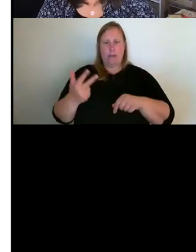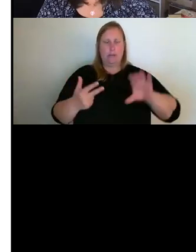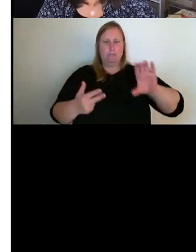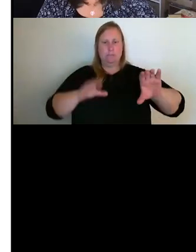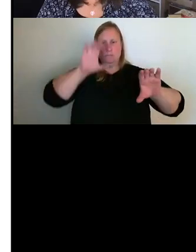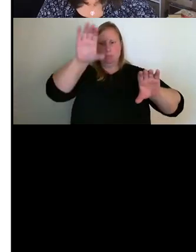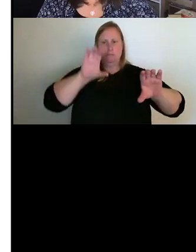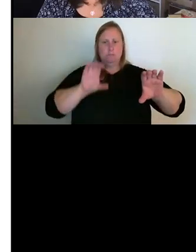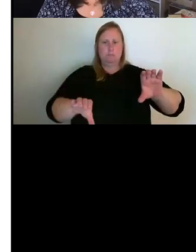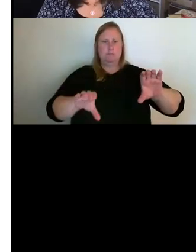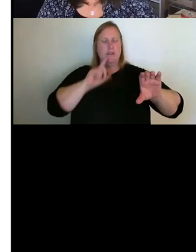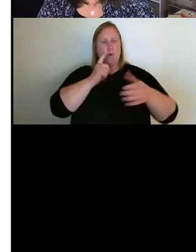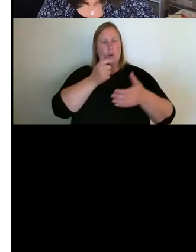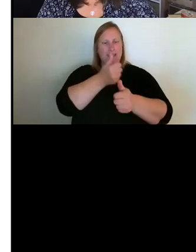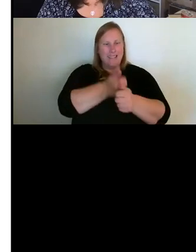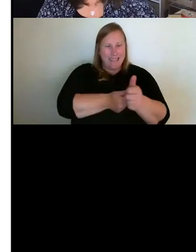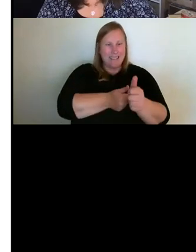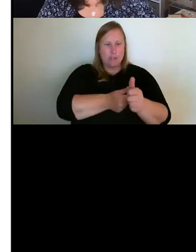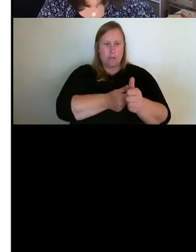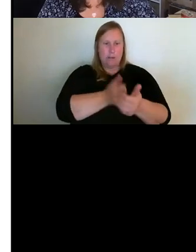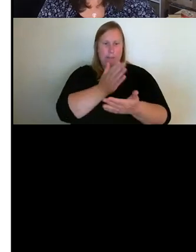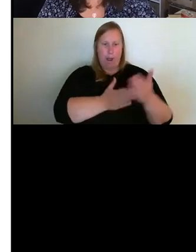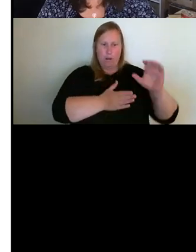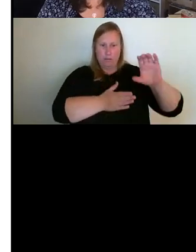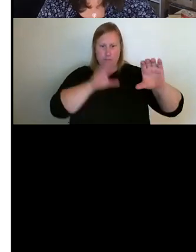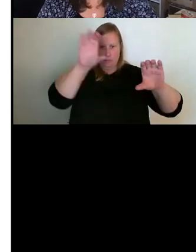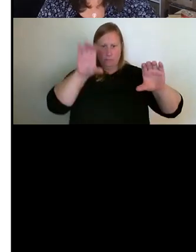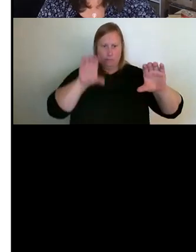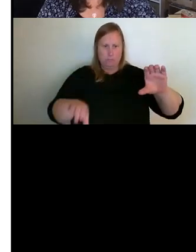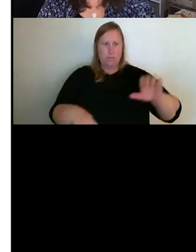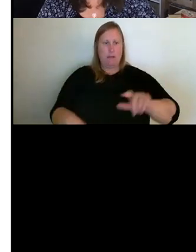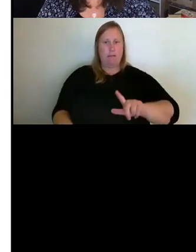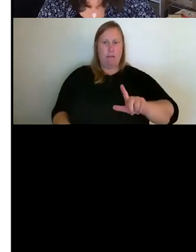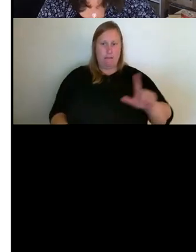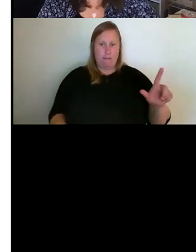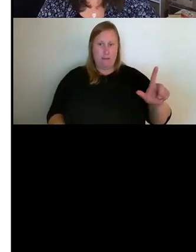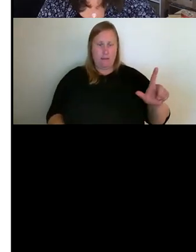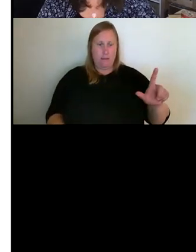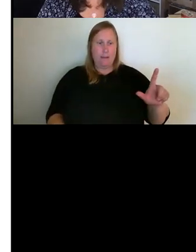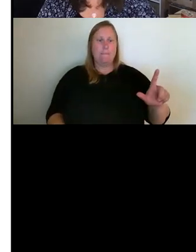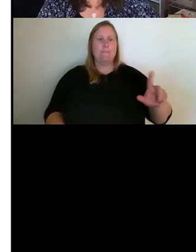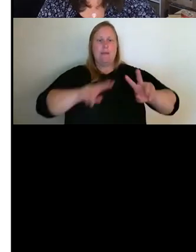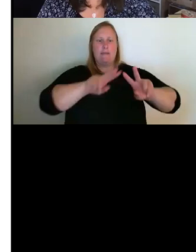the sections of the results that get reported. On the left is the analytical tone and